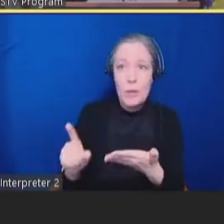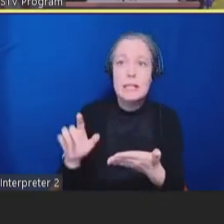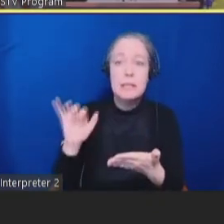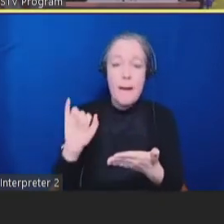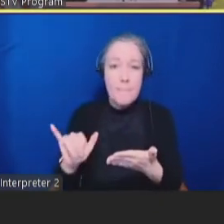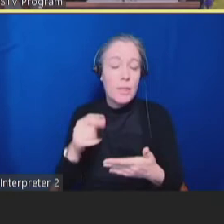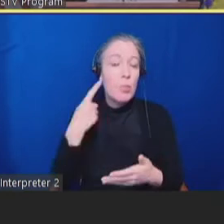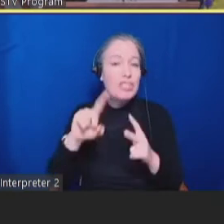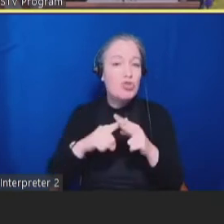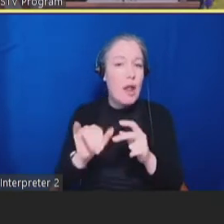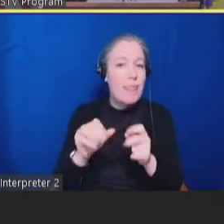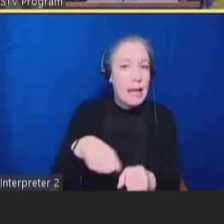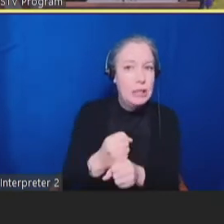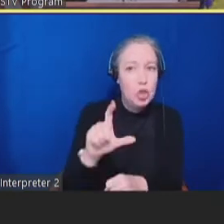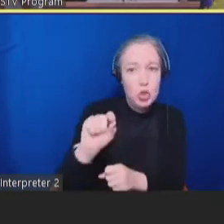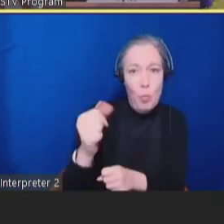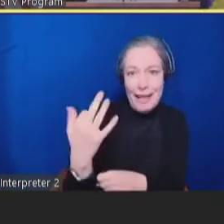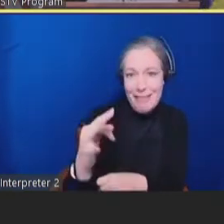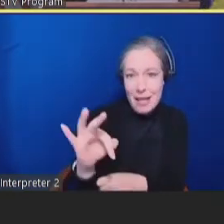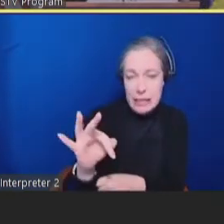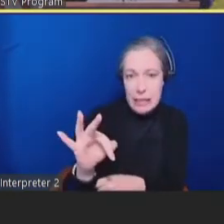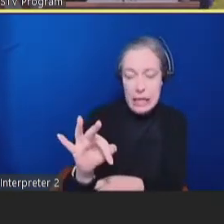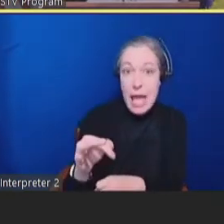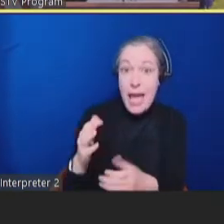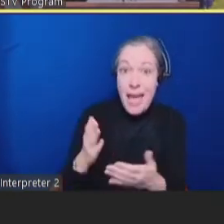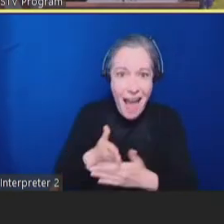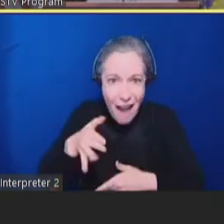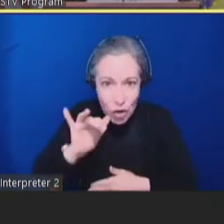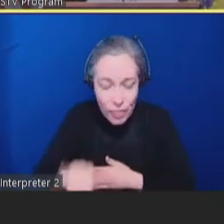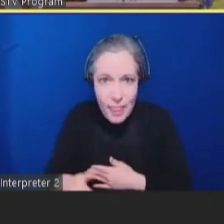thereafter, found ourselves conducting this complex clinical trial in the midst of the